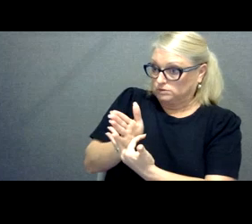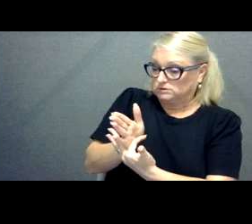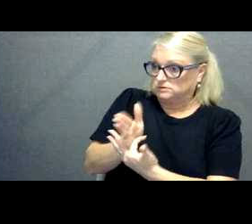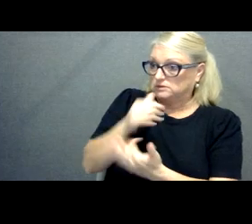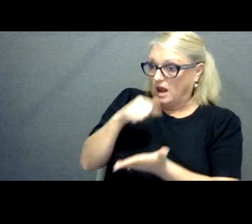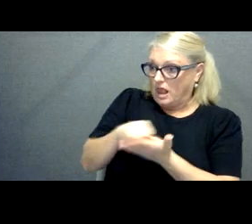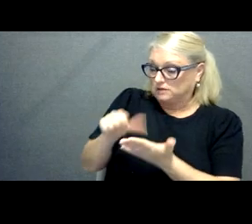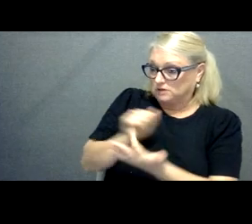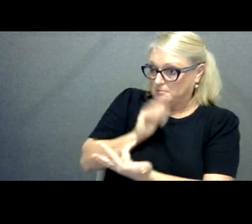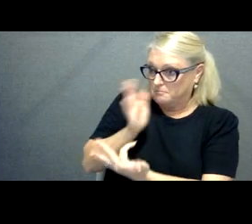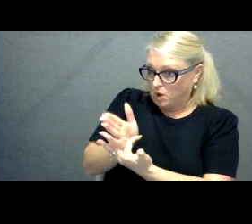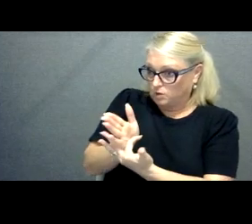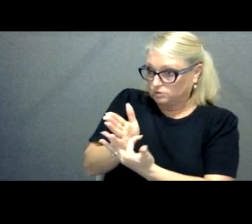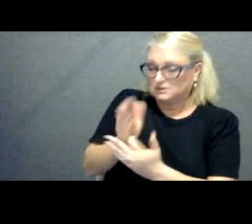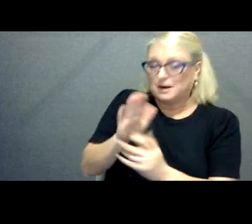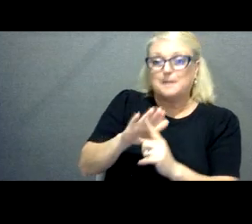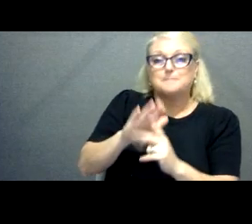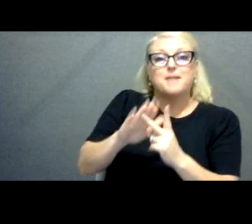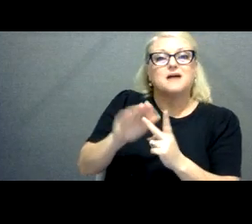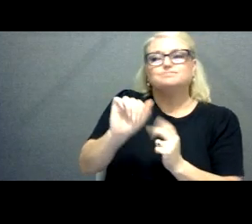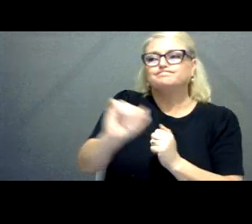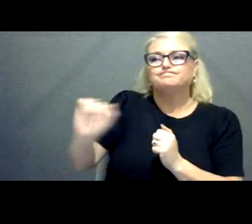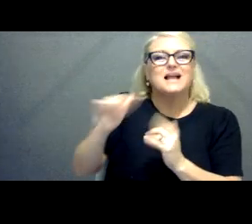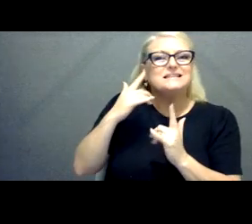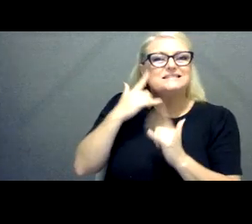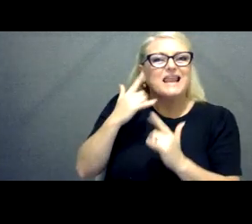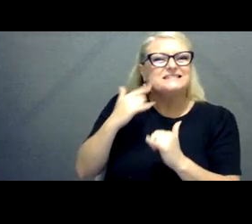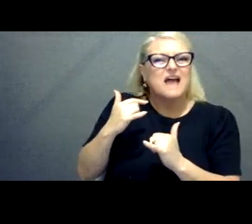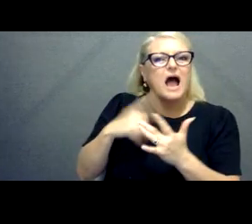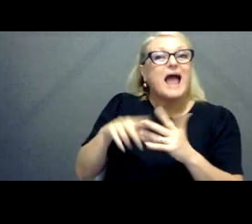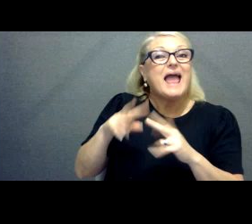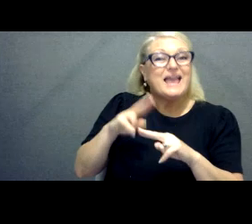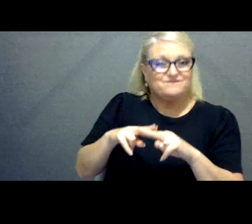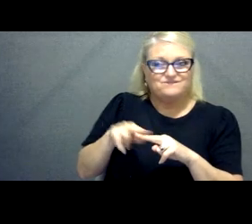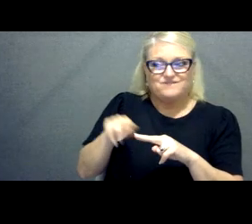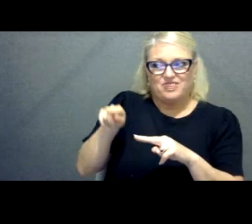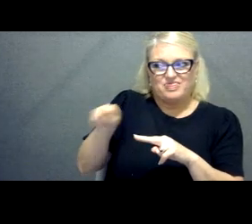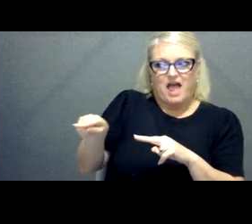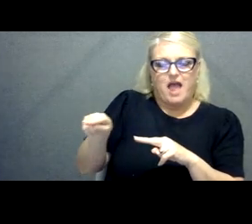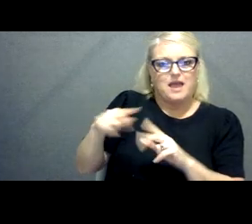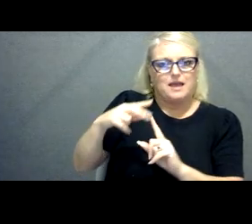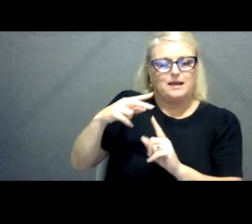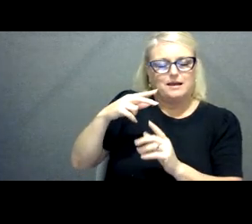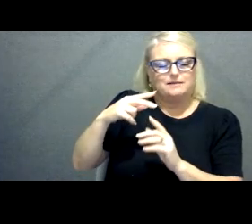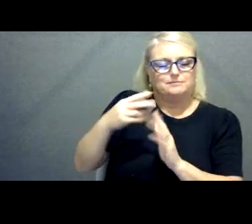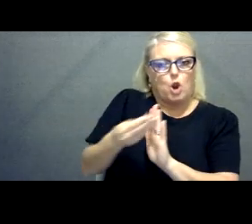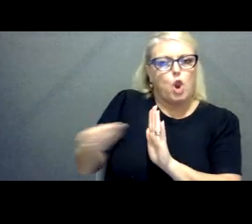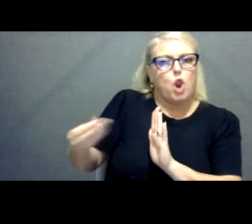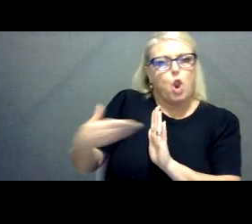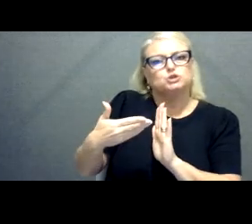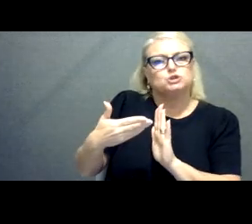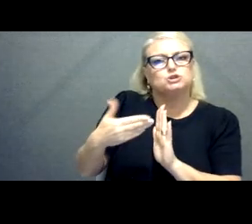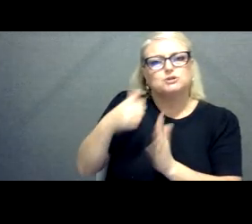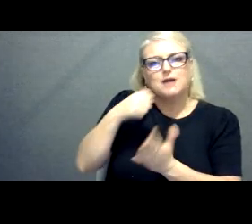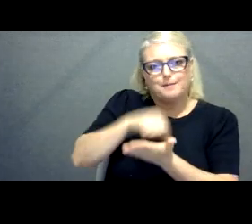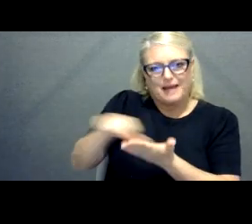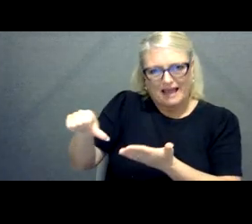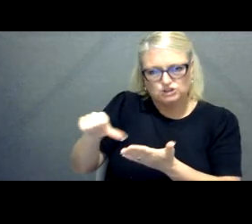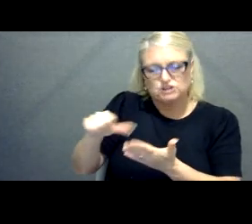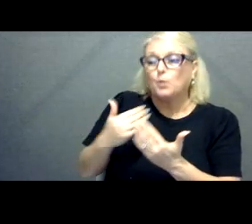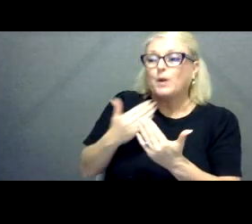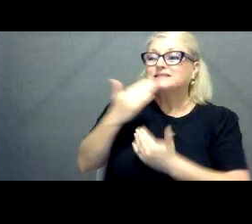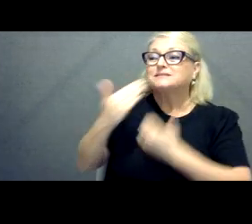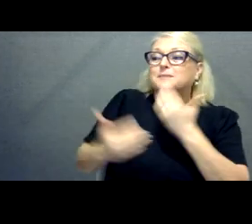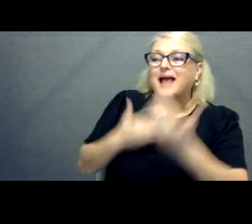one that lodged the application with detailed reasons outlining why the matter why why we've